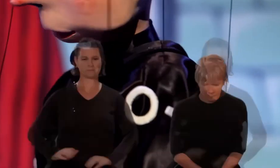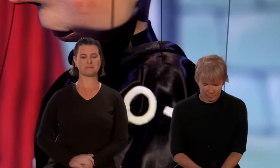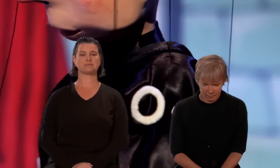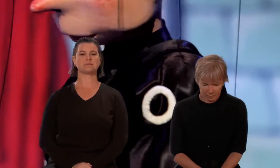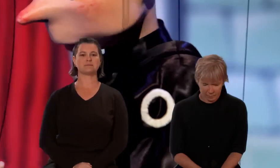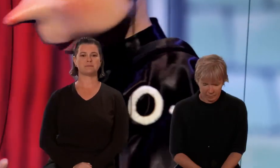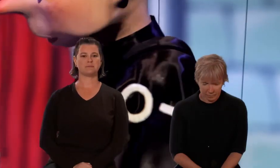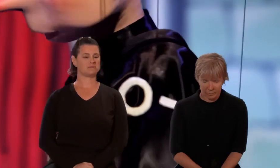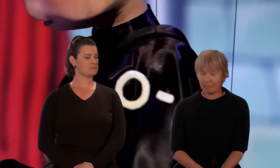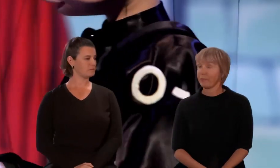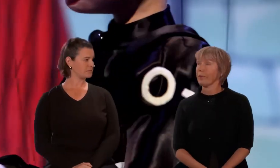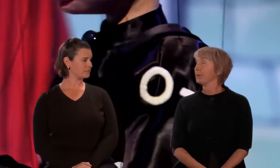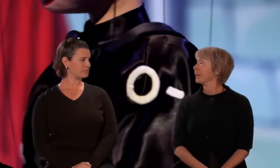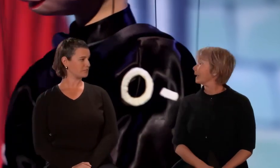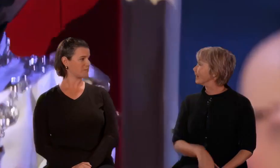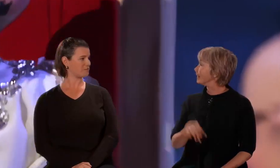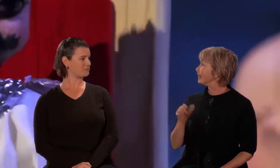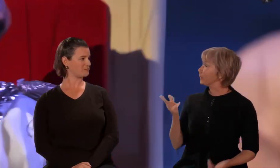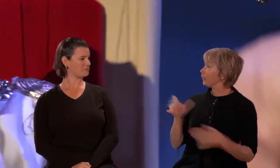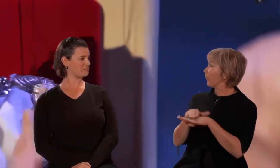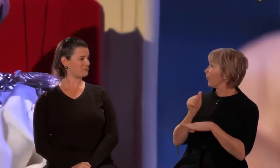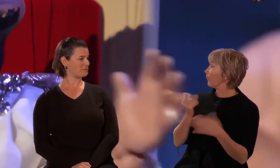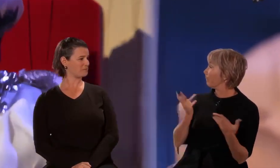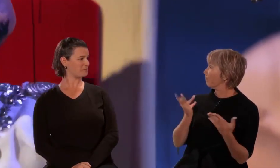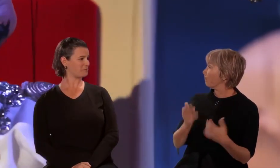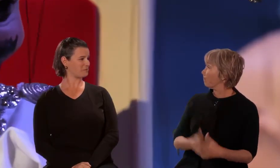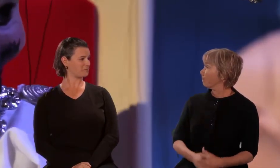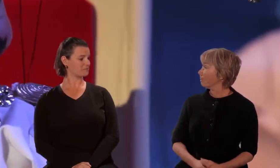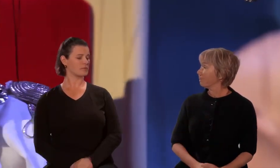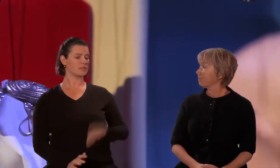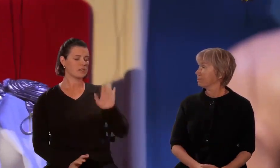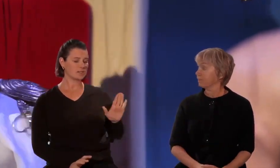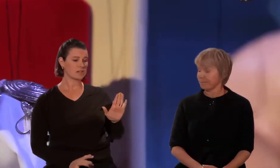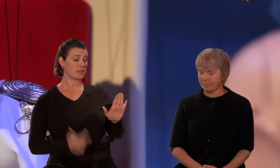[mathematician] Yes, Your Majesty? [King] Now, I don't want to hear a long list of